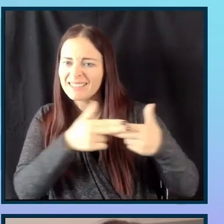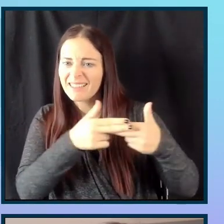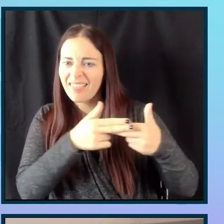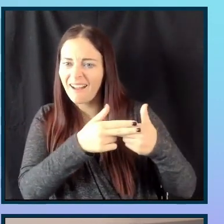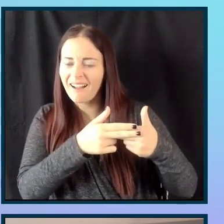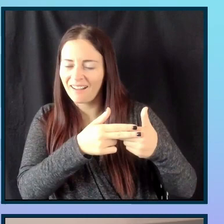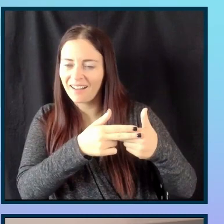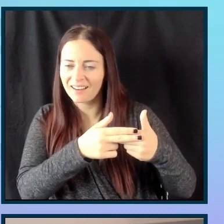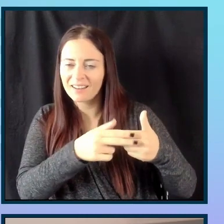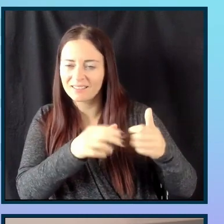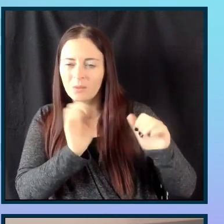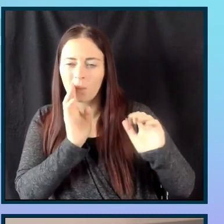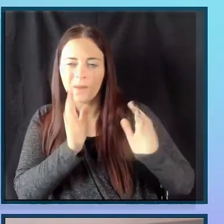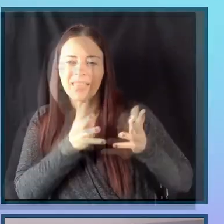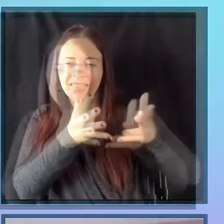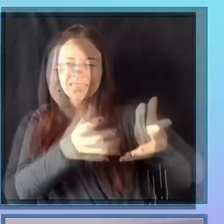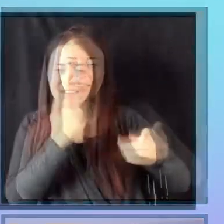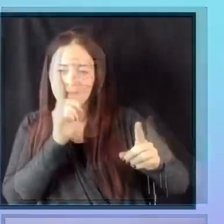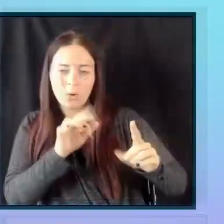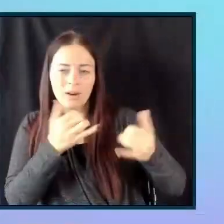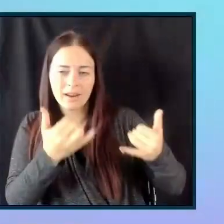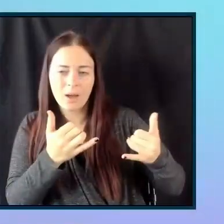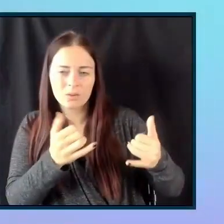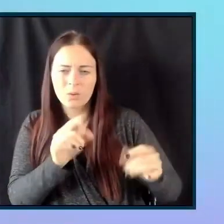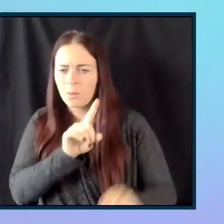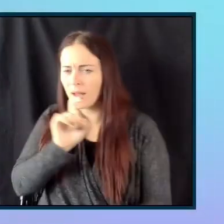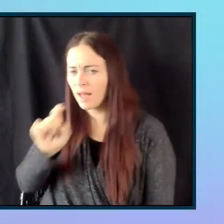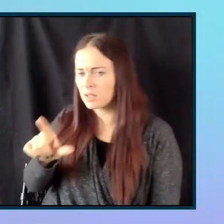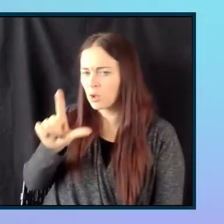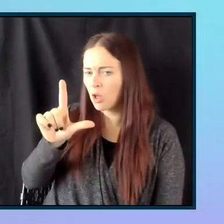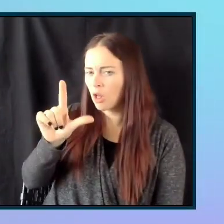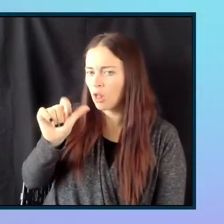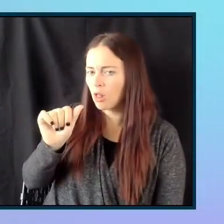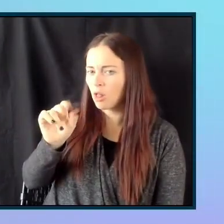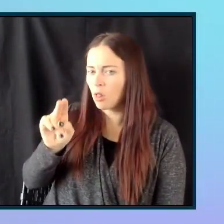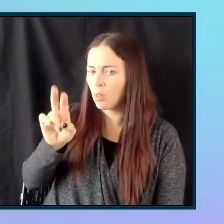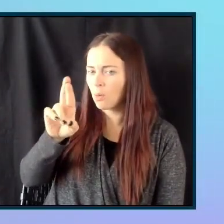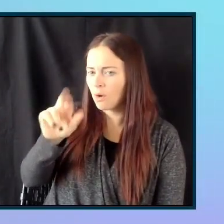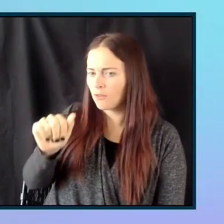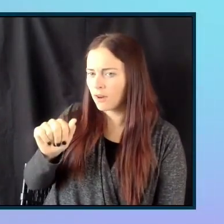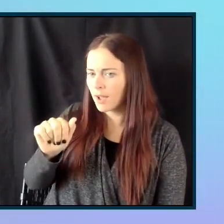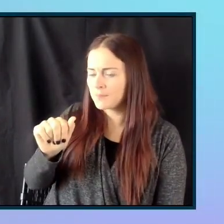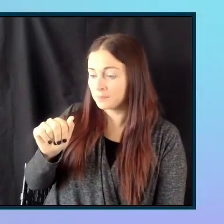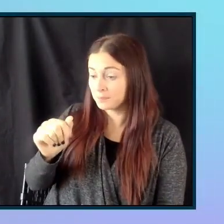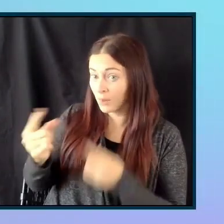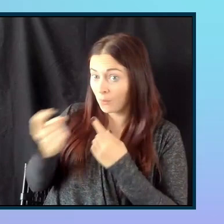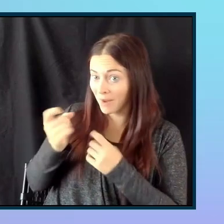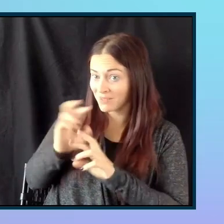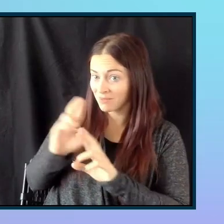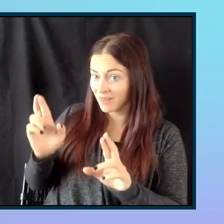Laura. Thanks Wilco. Let's go ahead and dive in to it. So I think you kind of covered this